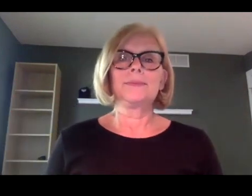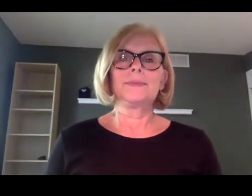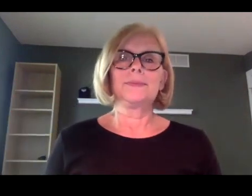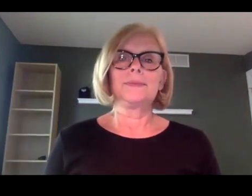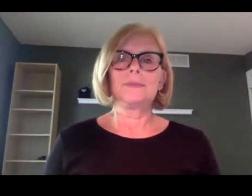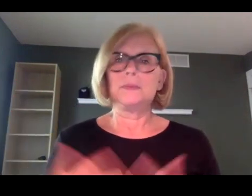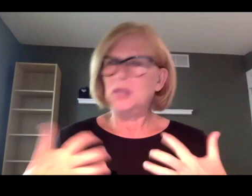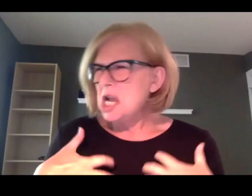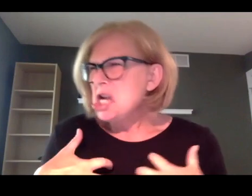Angry.